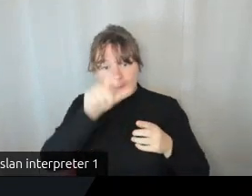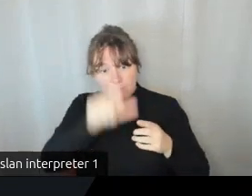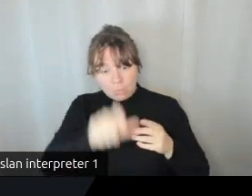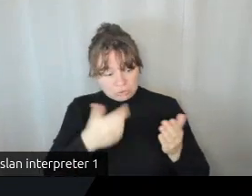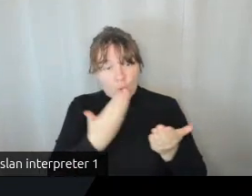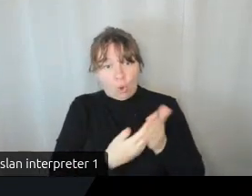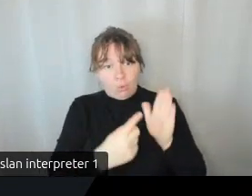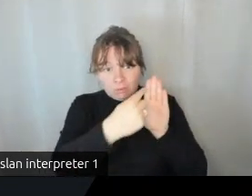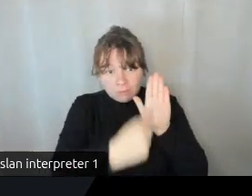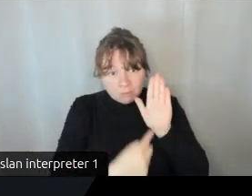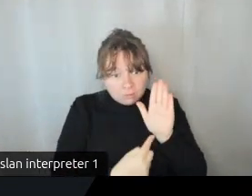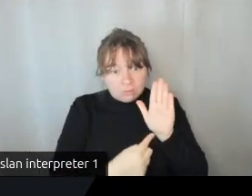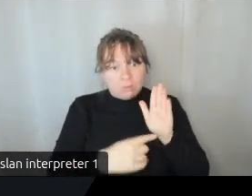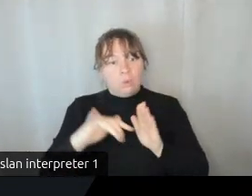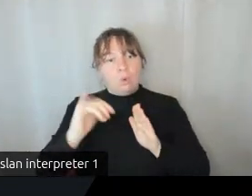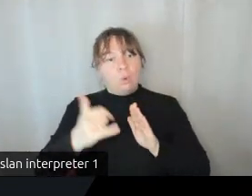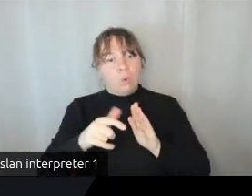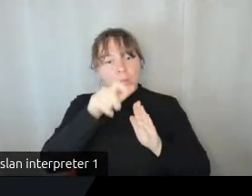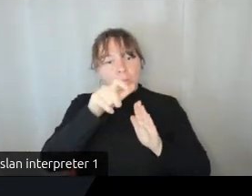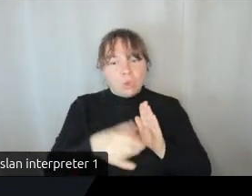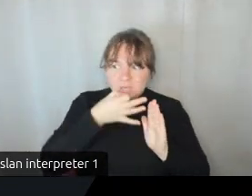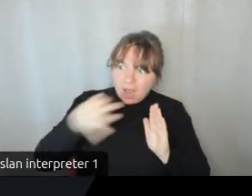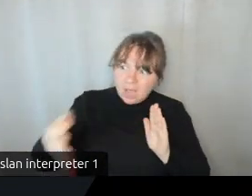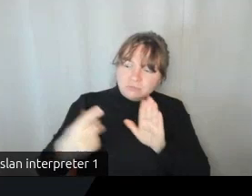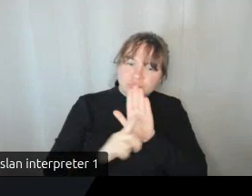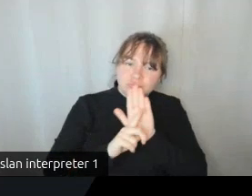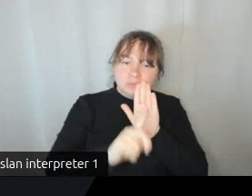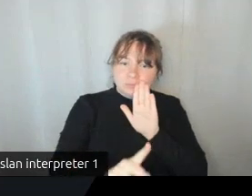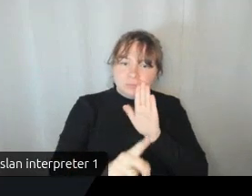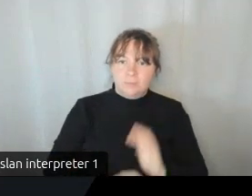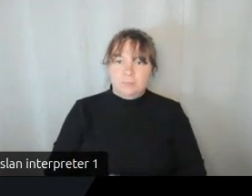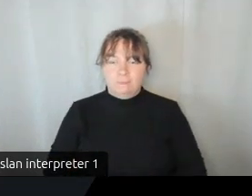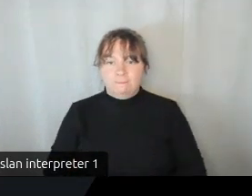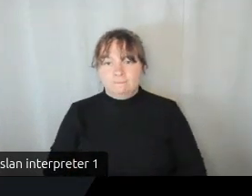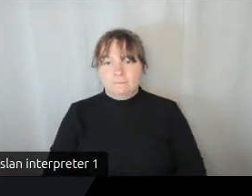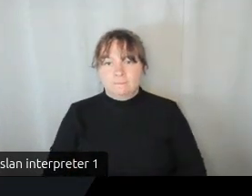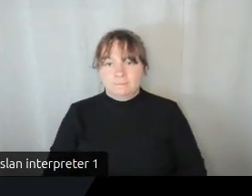seen a pattern where the Queensland Police Service tends to apply to vary orders to